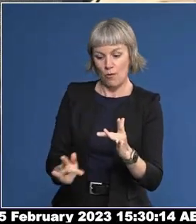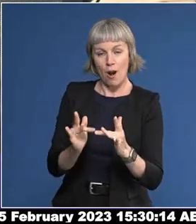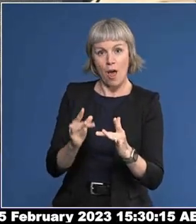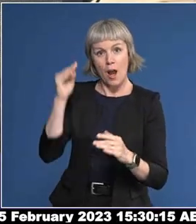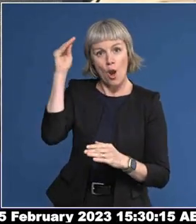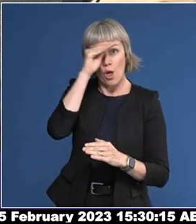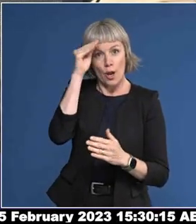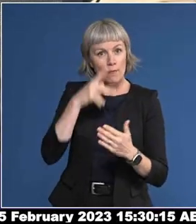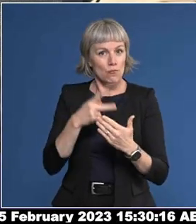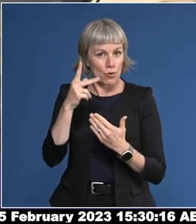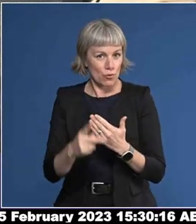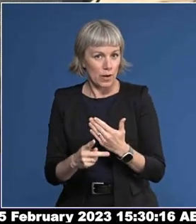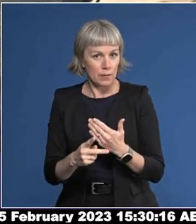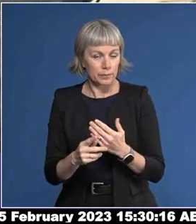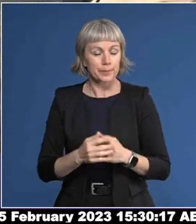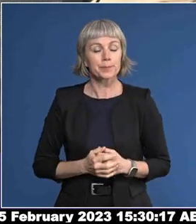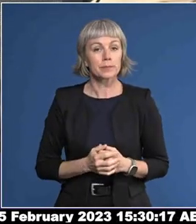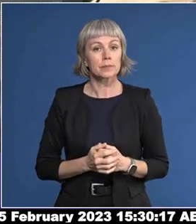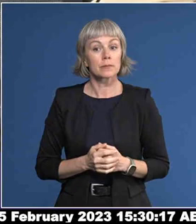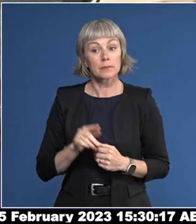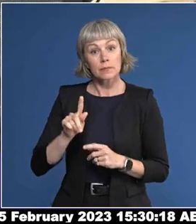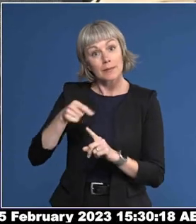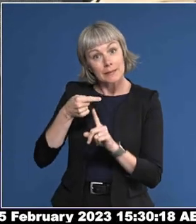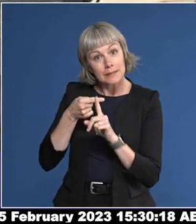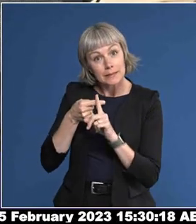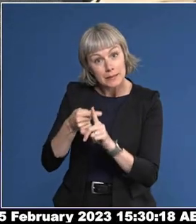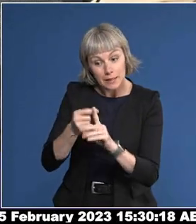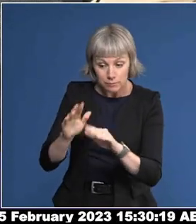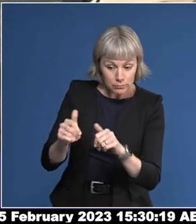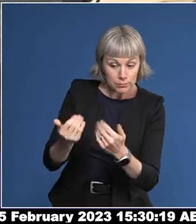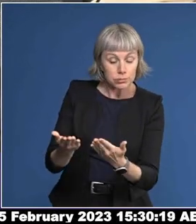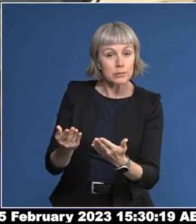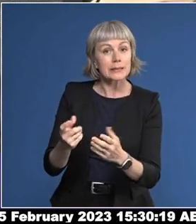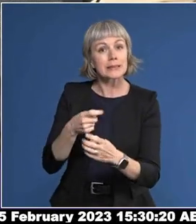And it is targeted to disability support workers, families and practitioners?